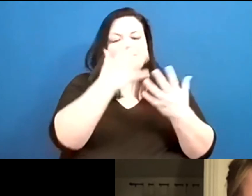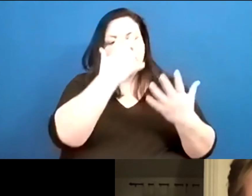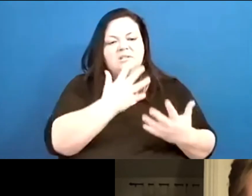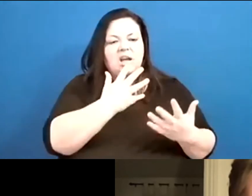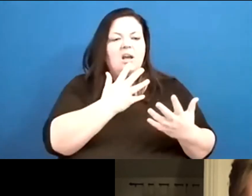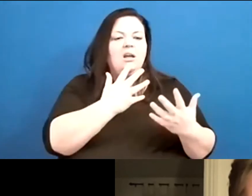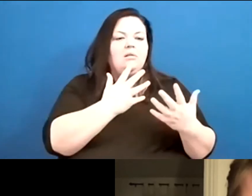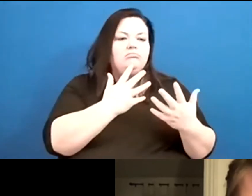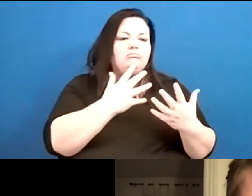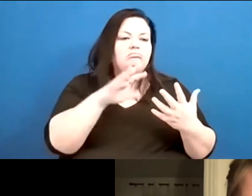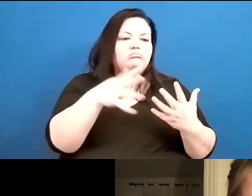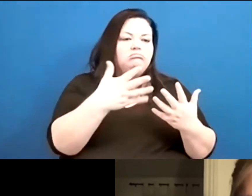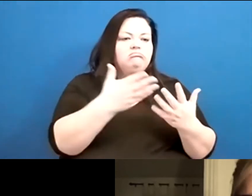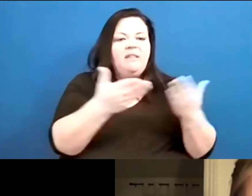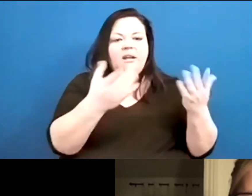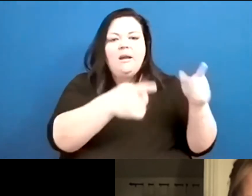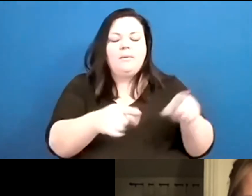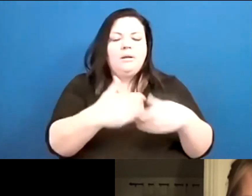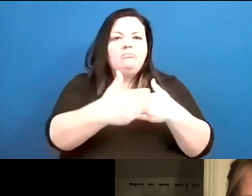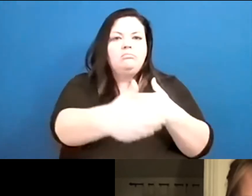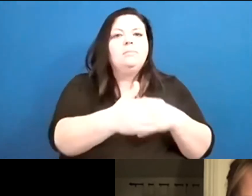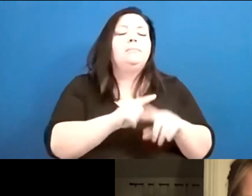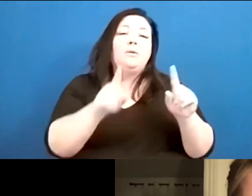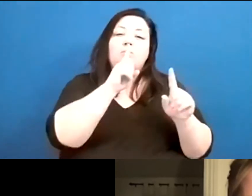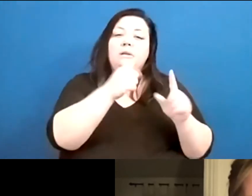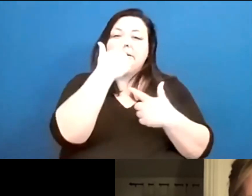thing going on, uh, but it's really interesting the way, like,